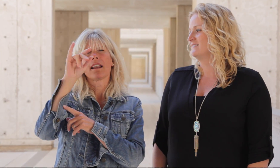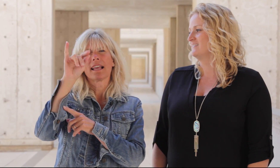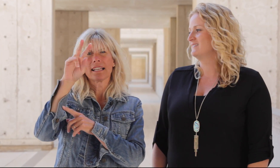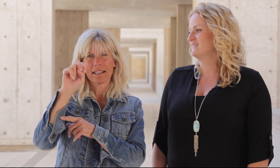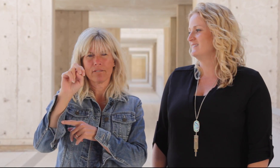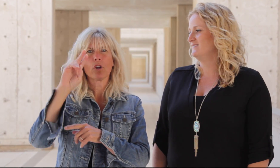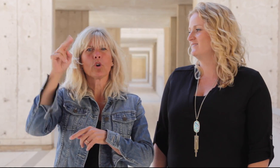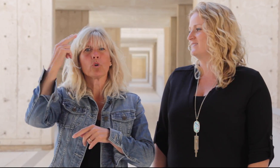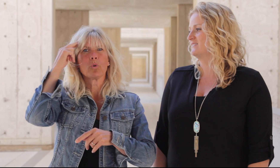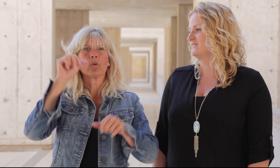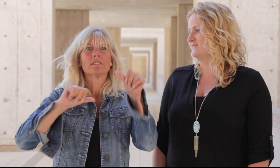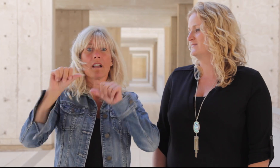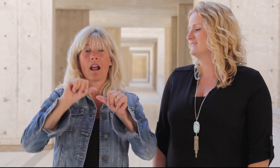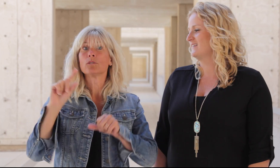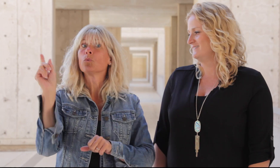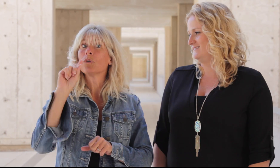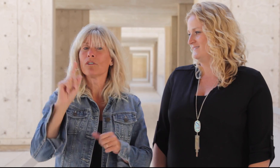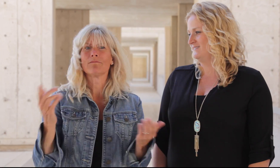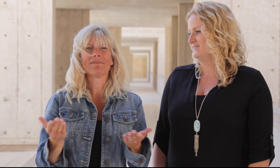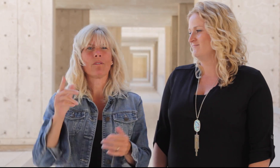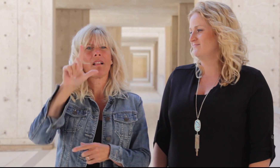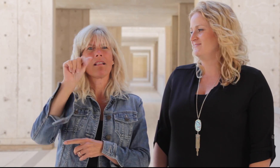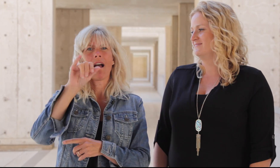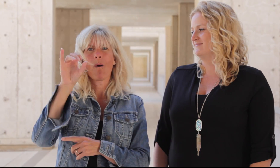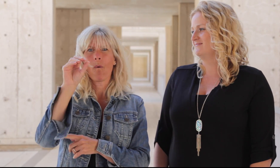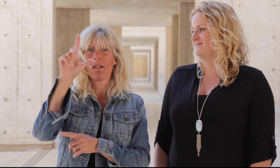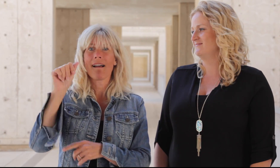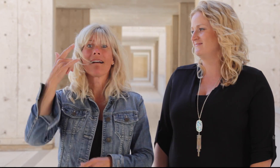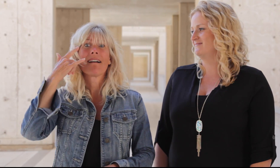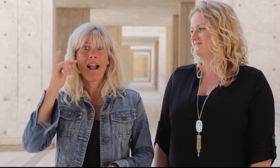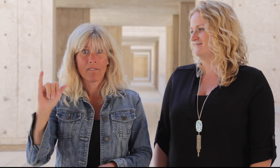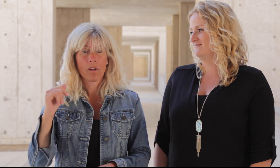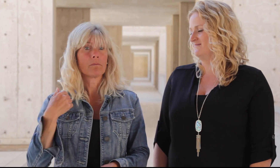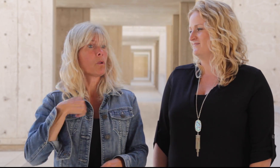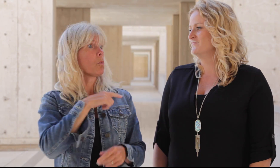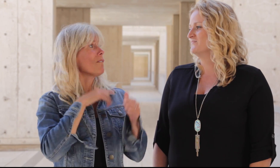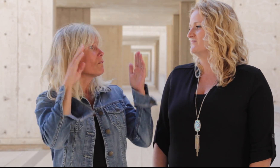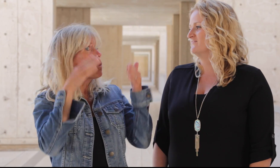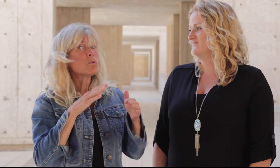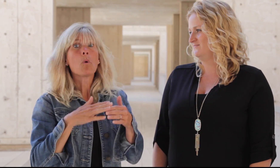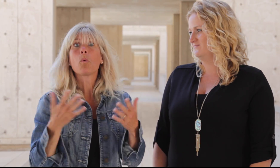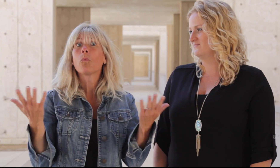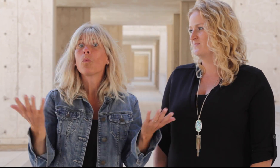Currently, our research focuses on Sign Language and the brain.